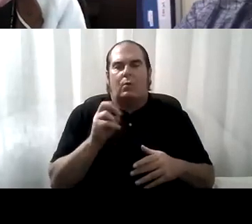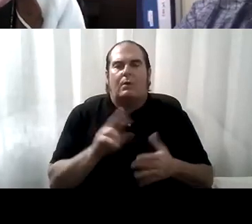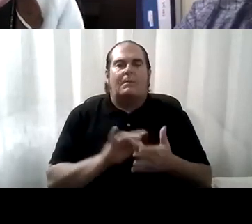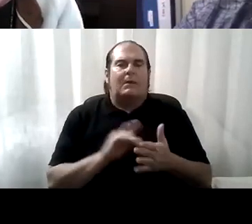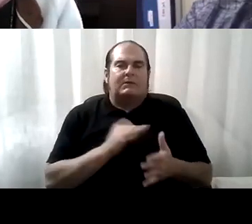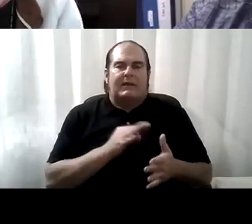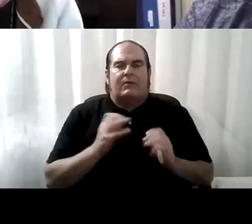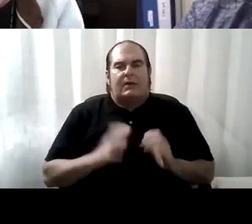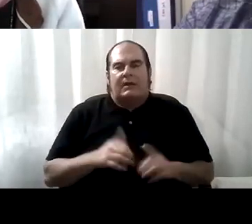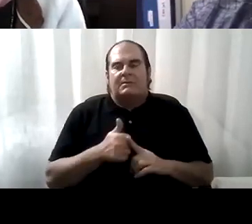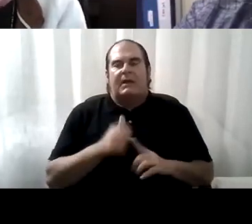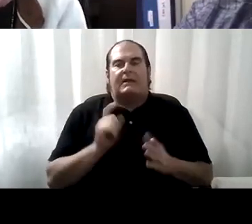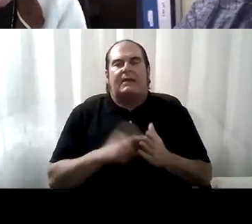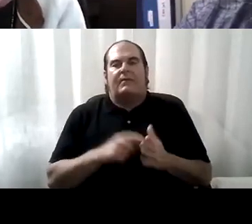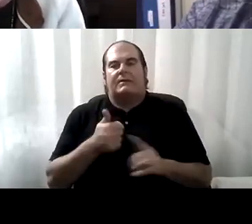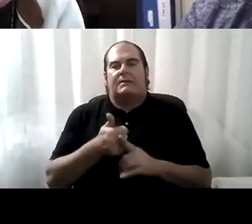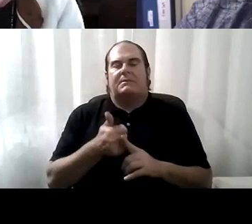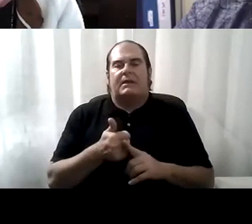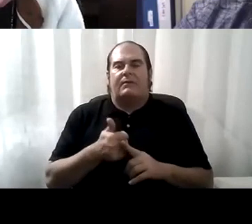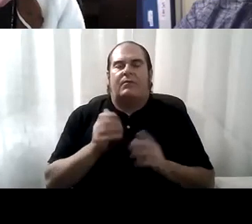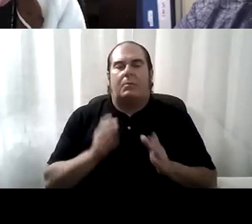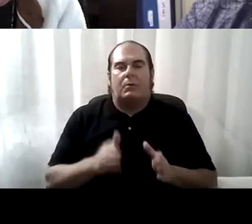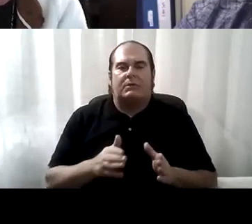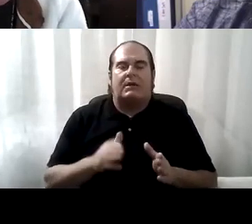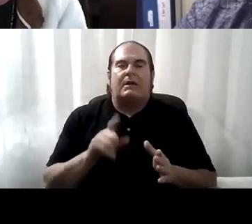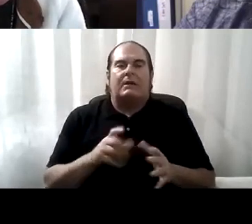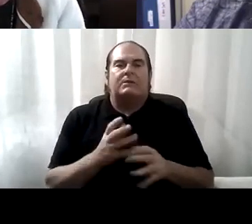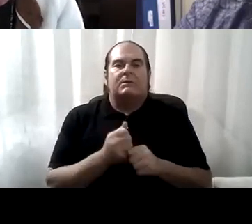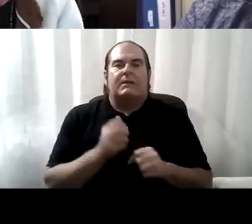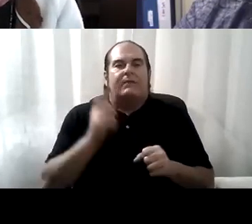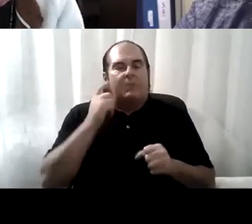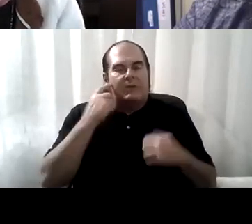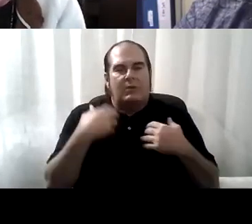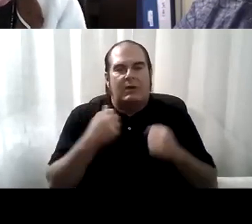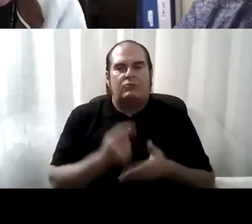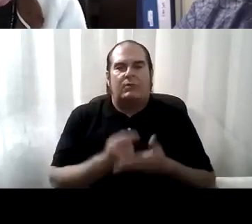themselves as a person who would like to receive mental health treatment or has medication